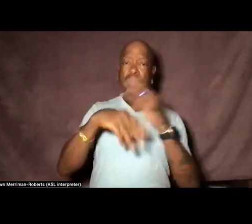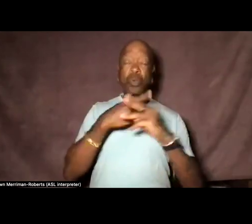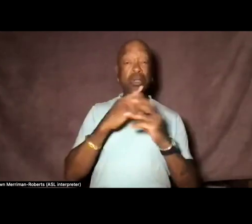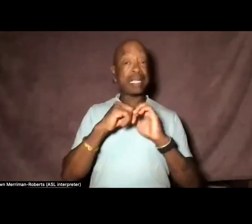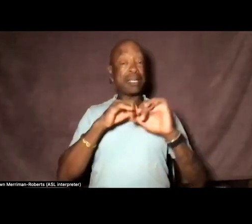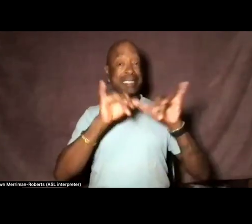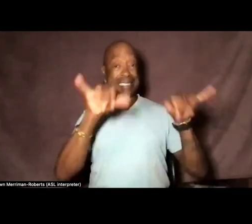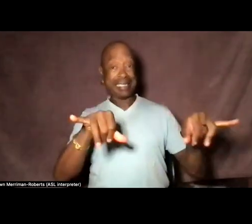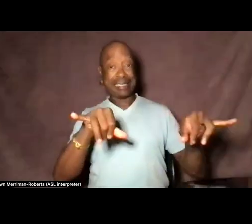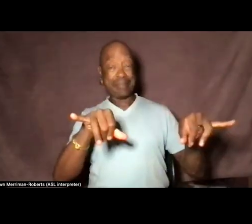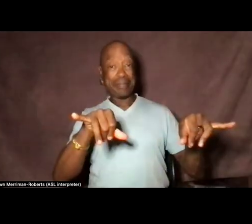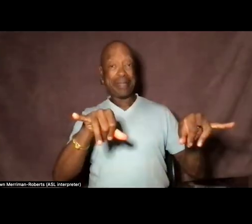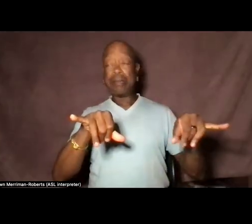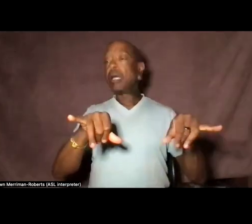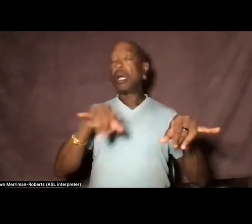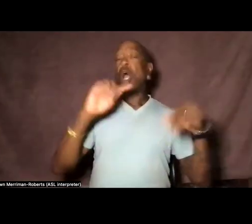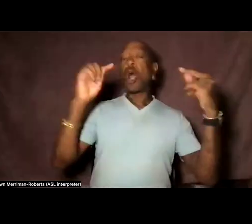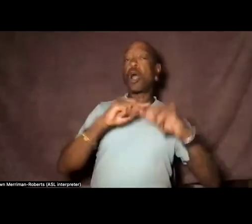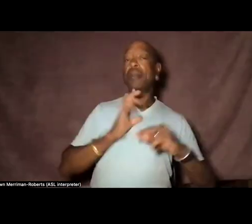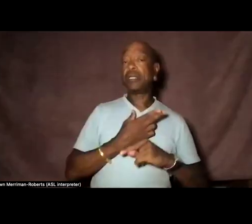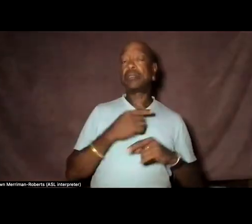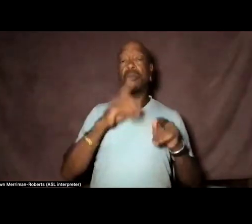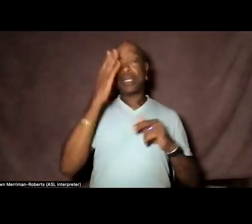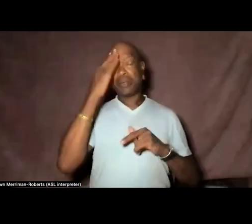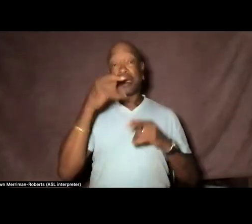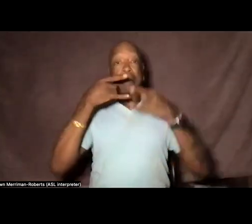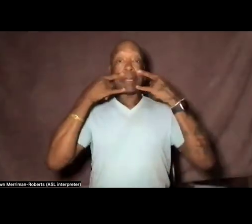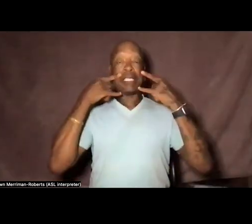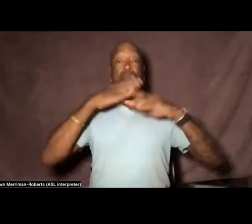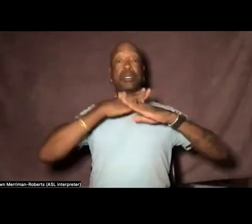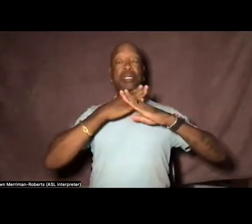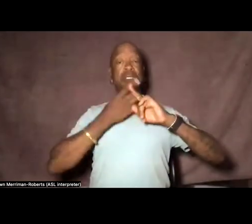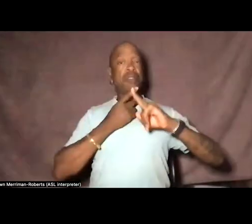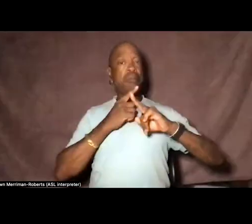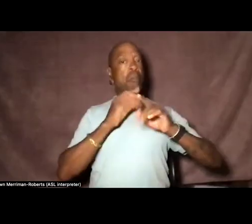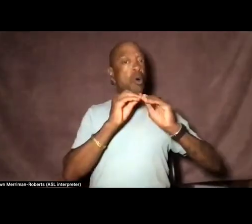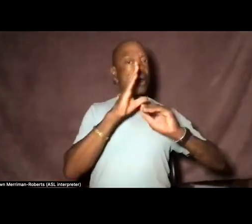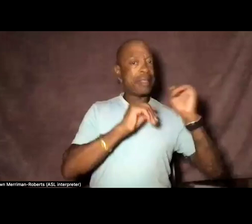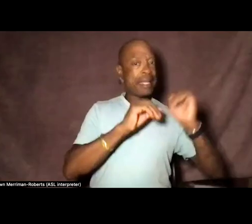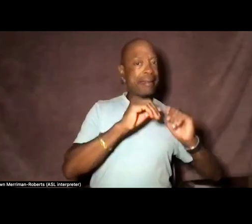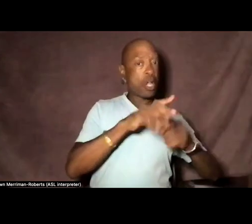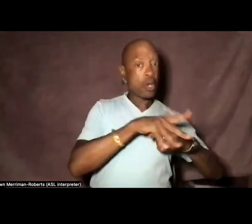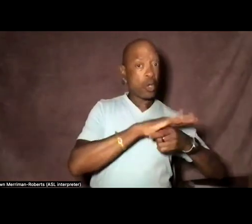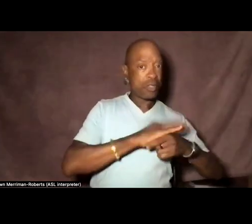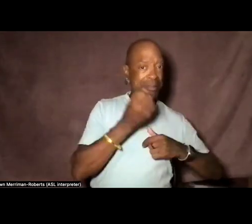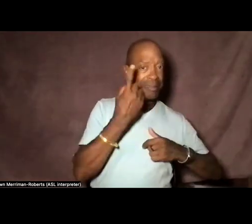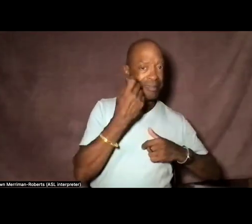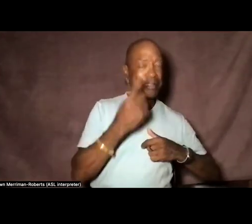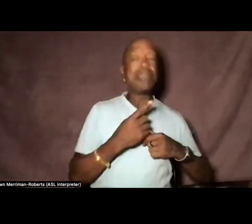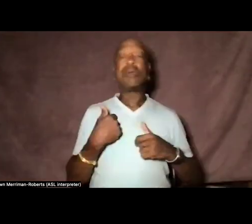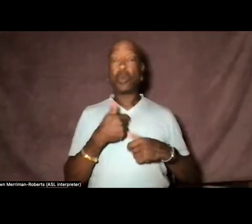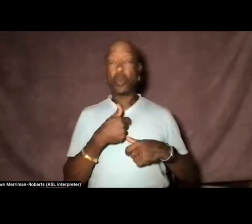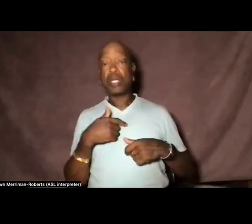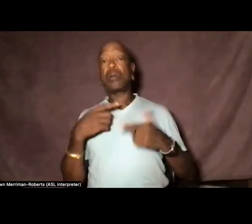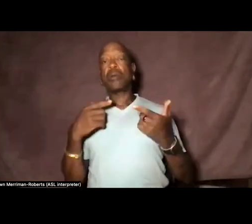harm us we also know that masks protect us from more than just Covid right we're in a place where